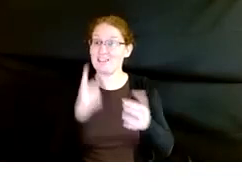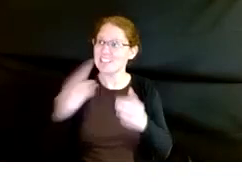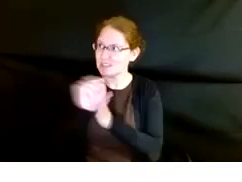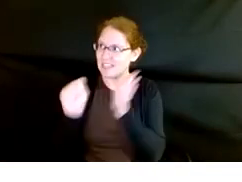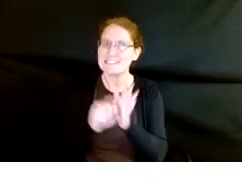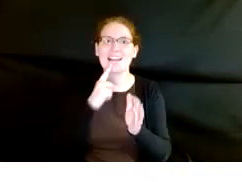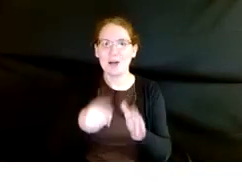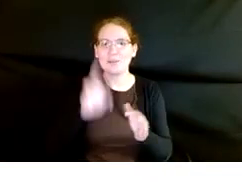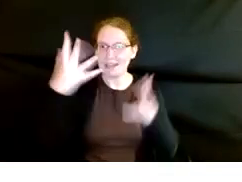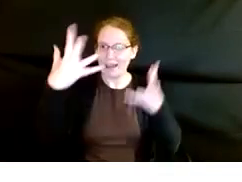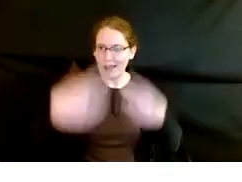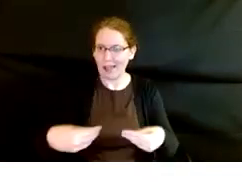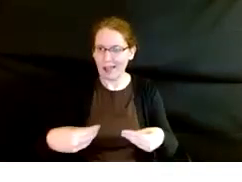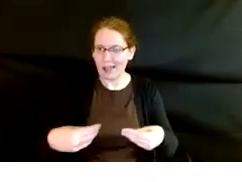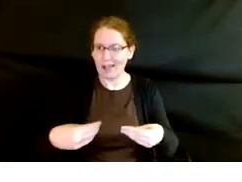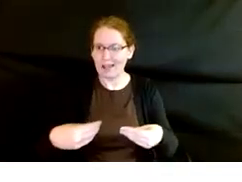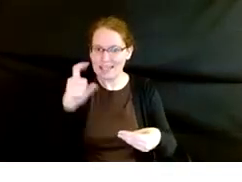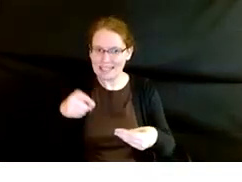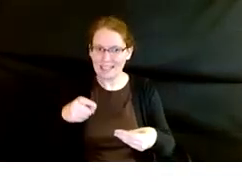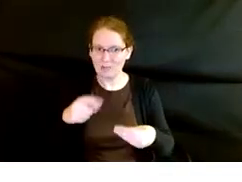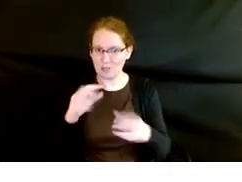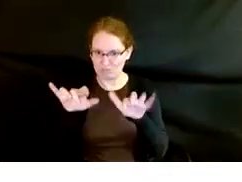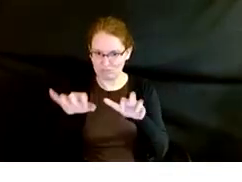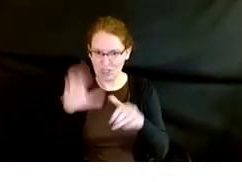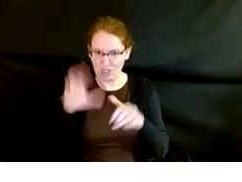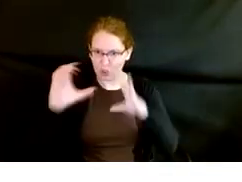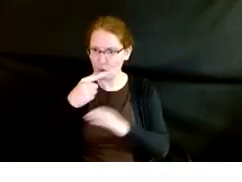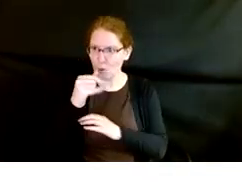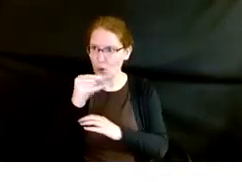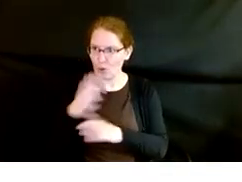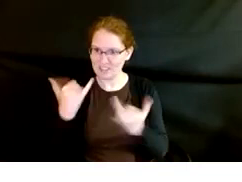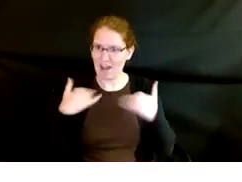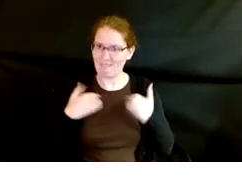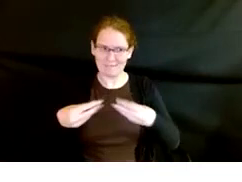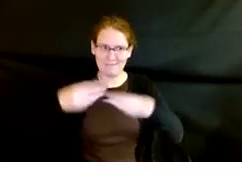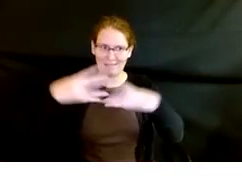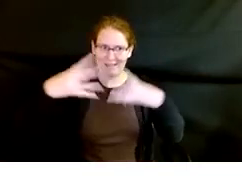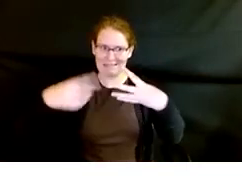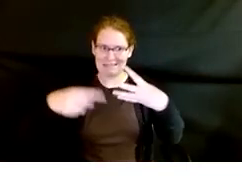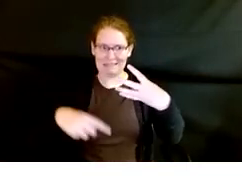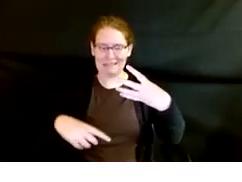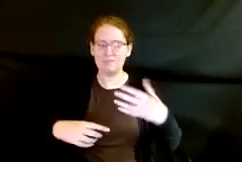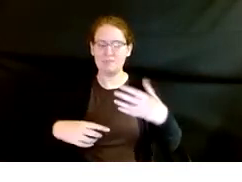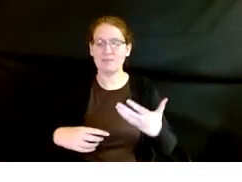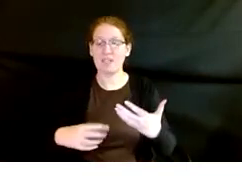googled it um it was it was still up there um so there are lots of smaller organizations that that